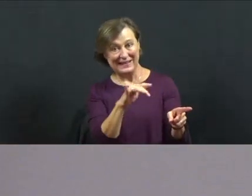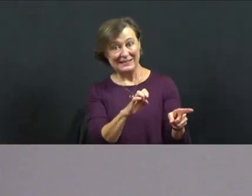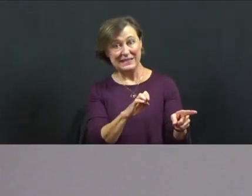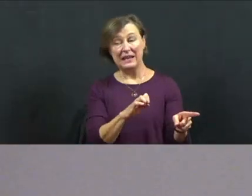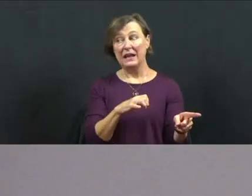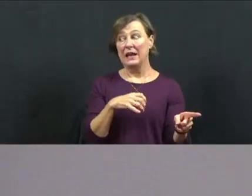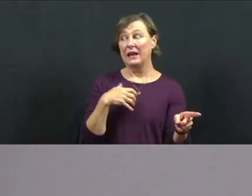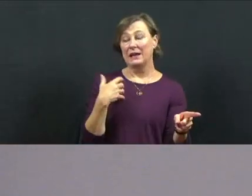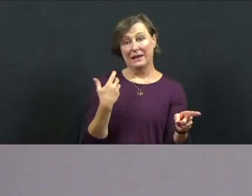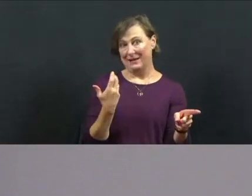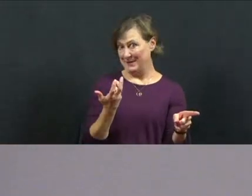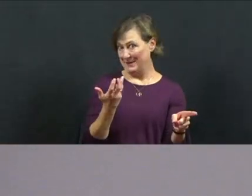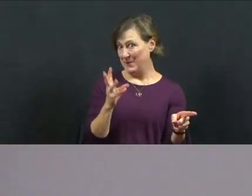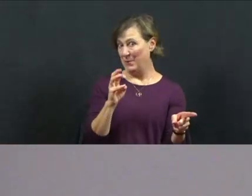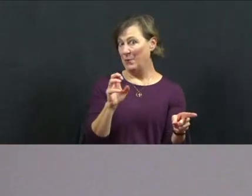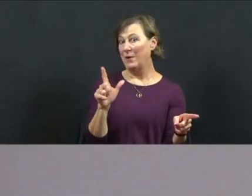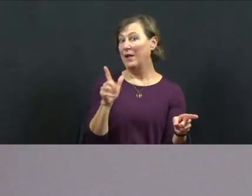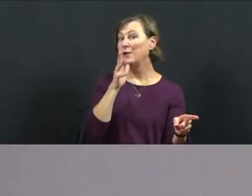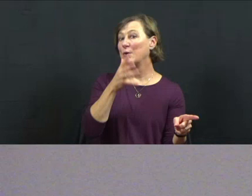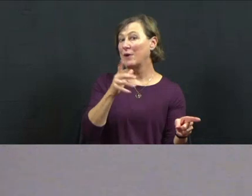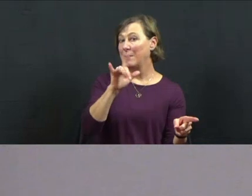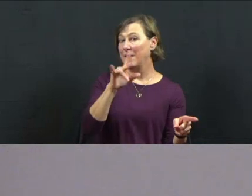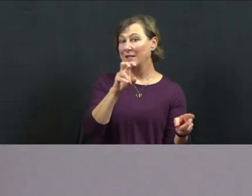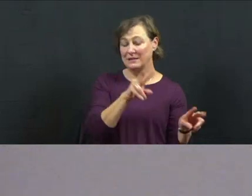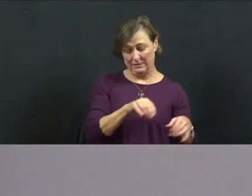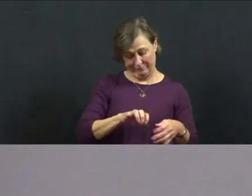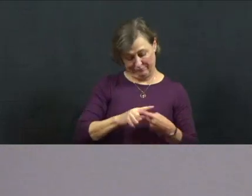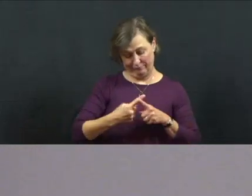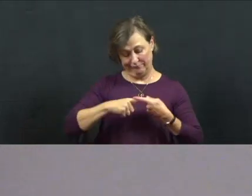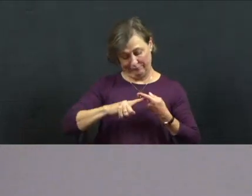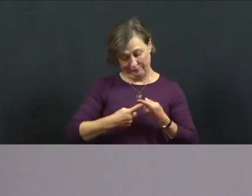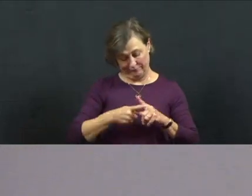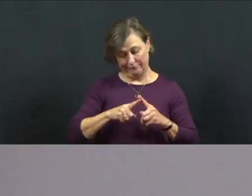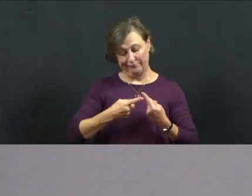Well, Grandma Lizzie looked up from her knitting, and quietly,